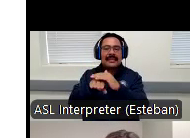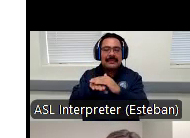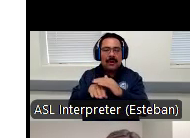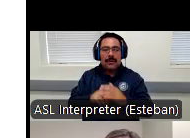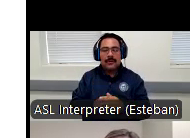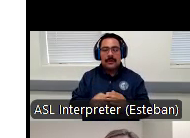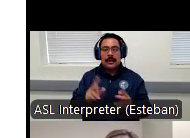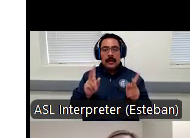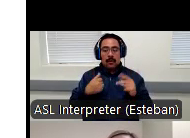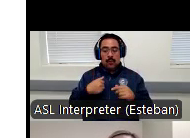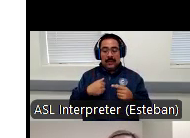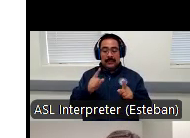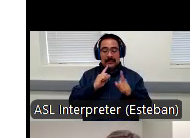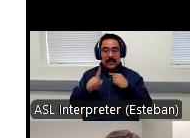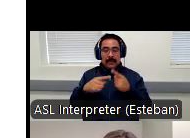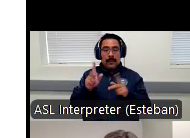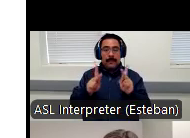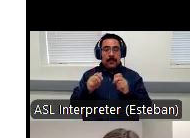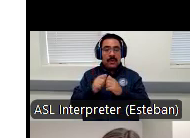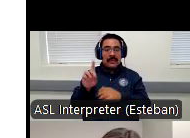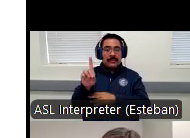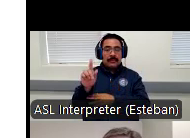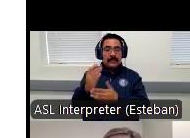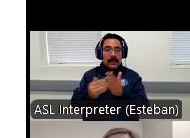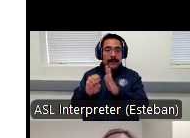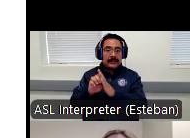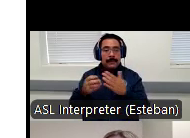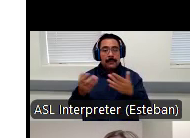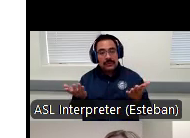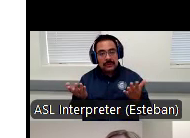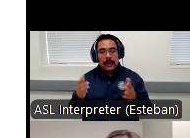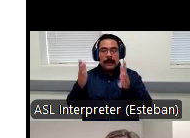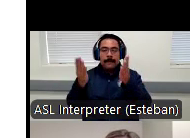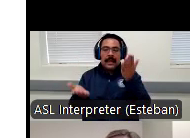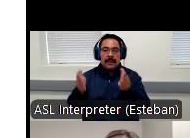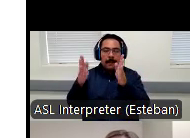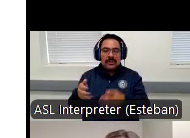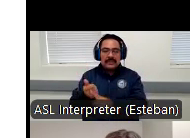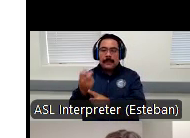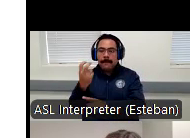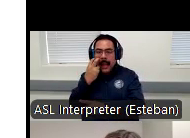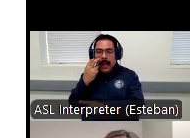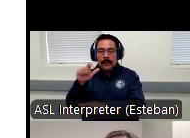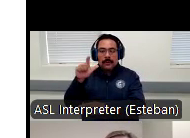with disabilities, some examples of what that may include maybe someone who is blind or low vision,